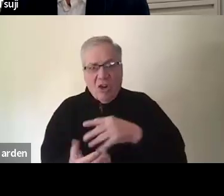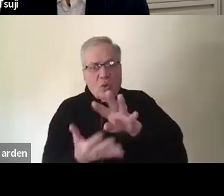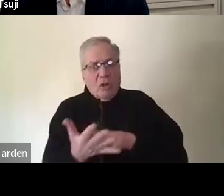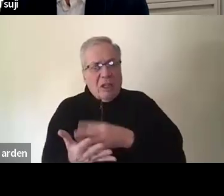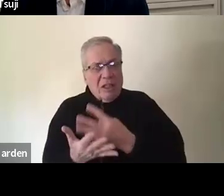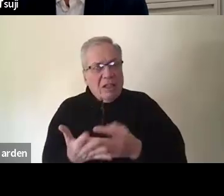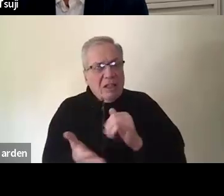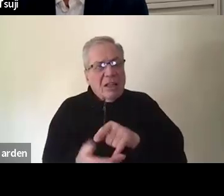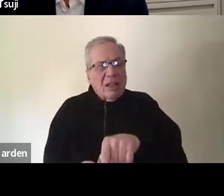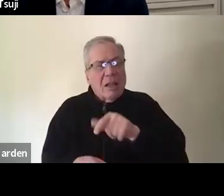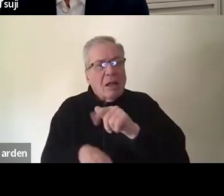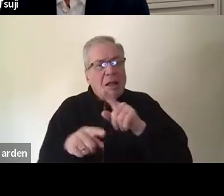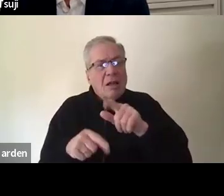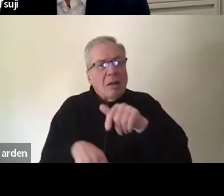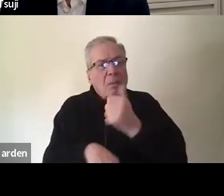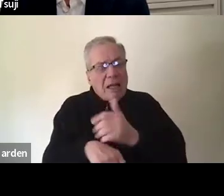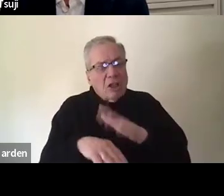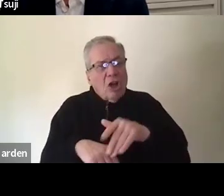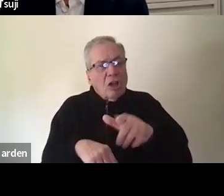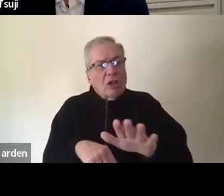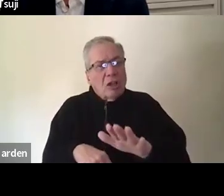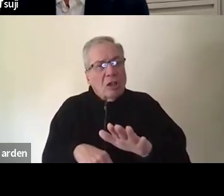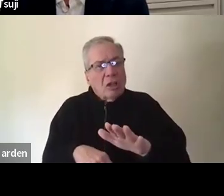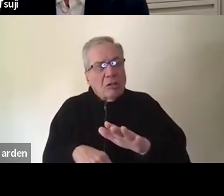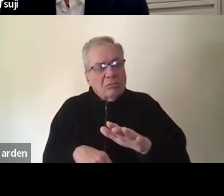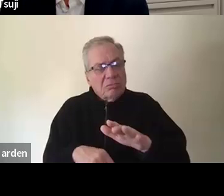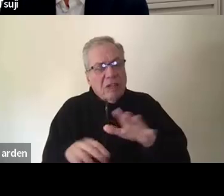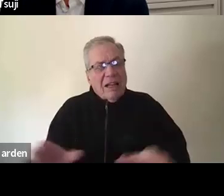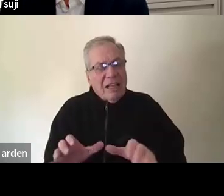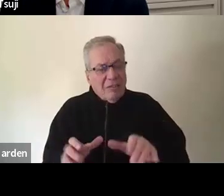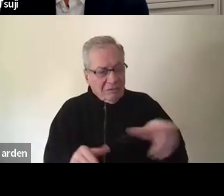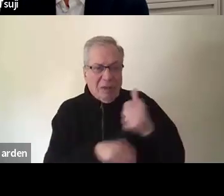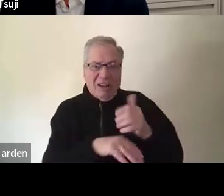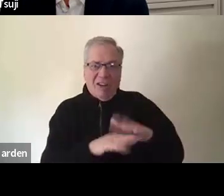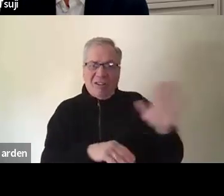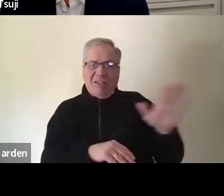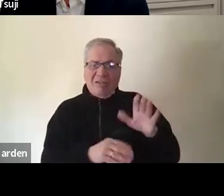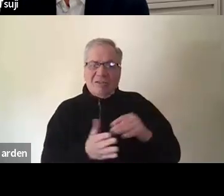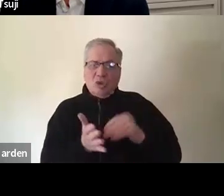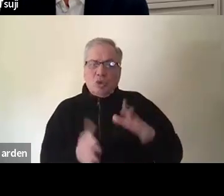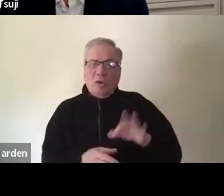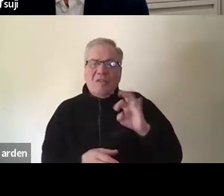activities based on student feedback. Some of the activity that we do for our